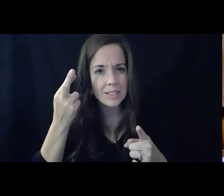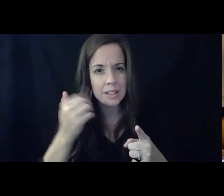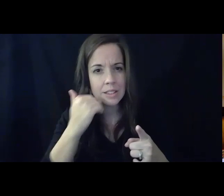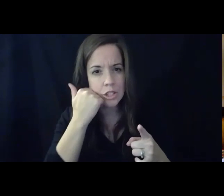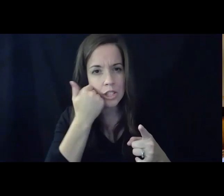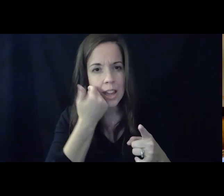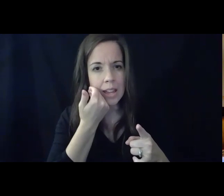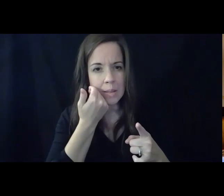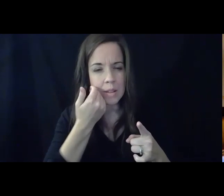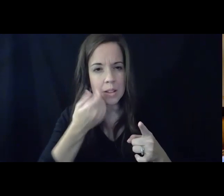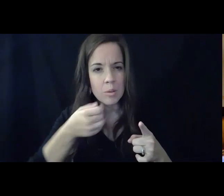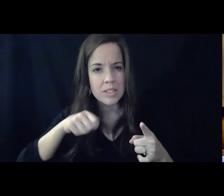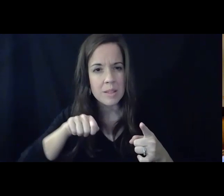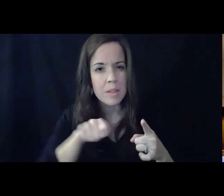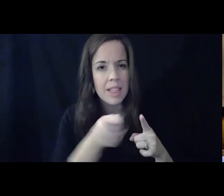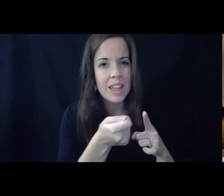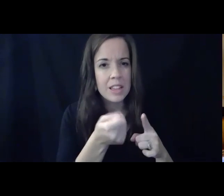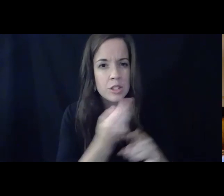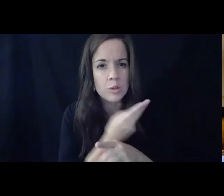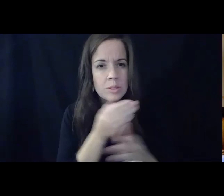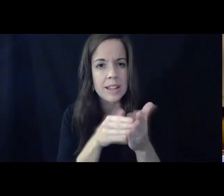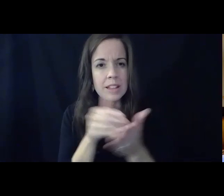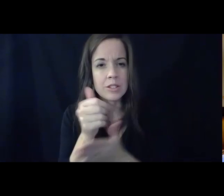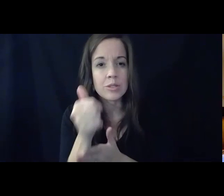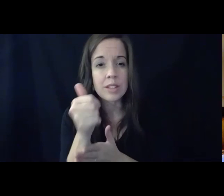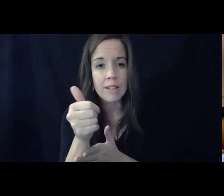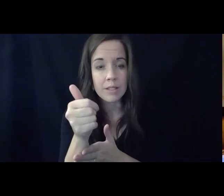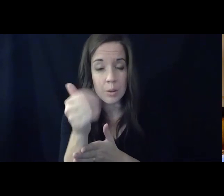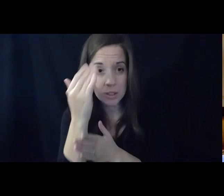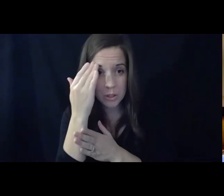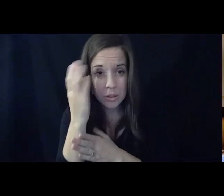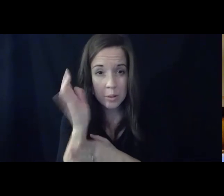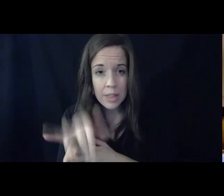you turned against yourself and once you knew it you could use it—